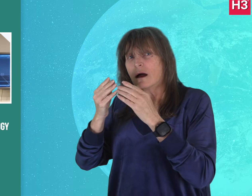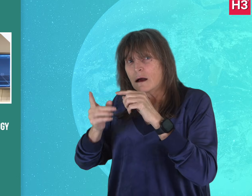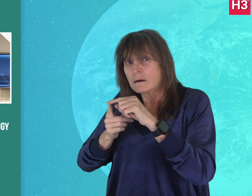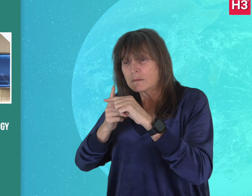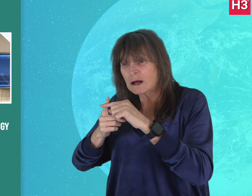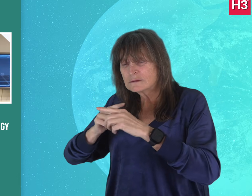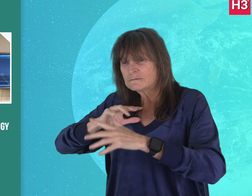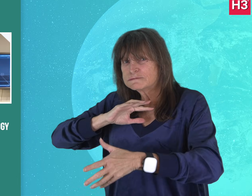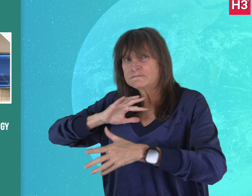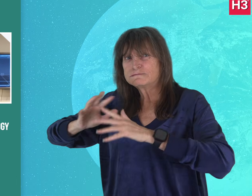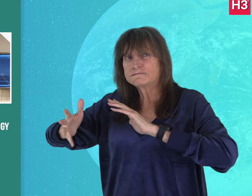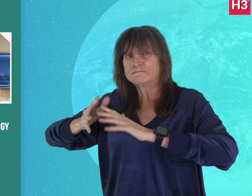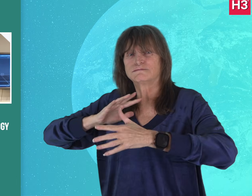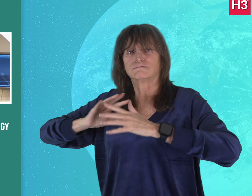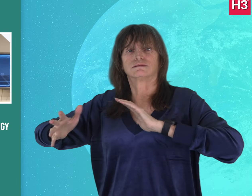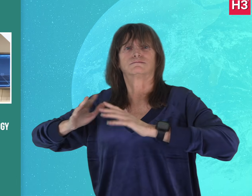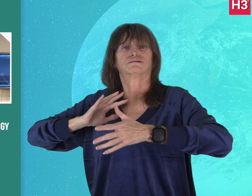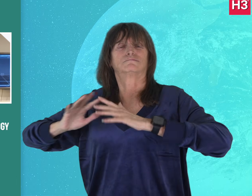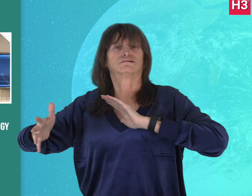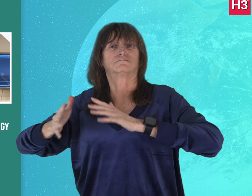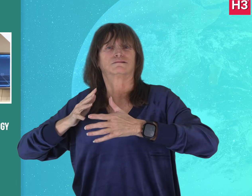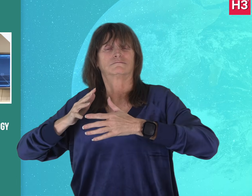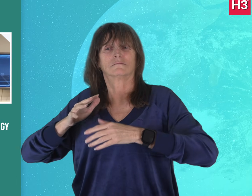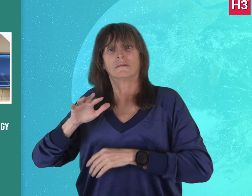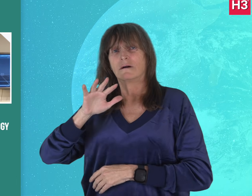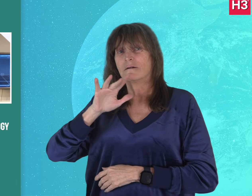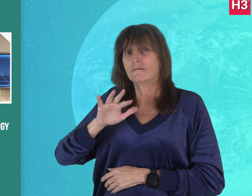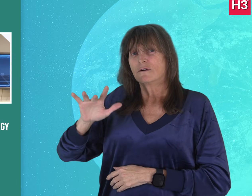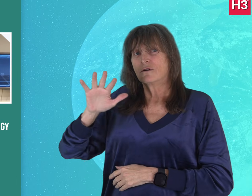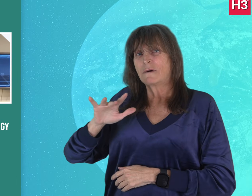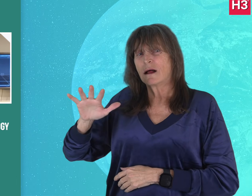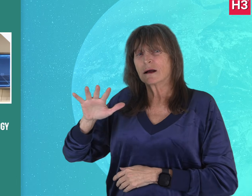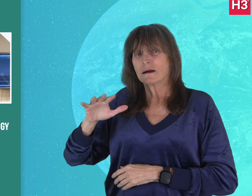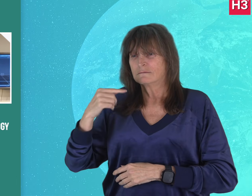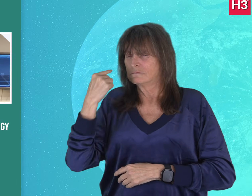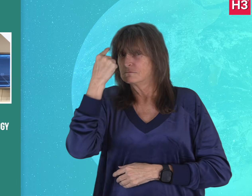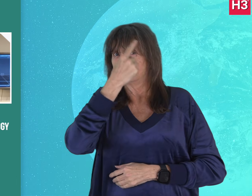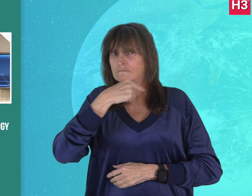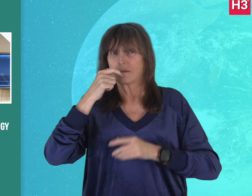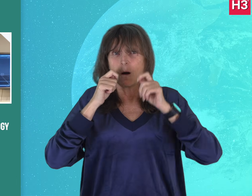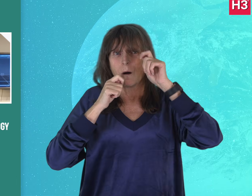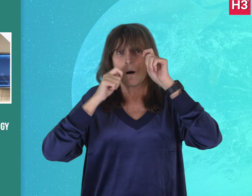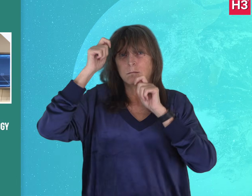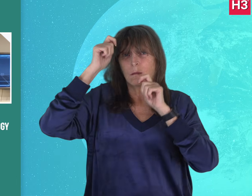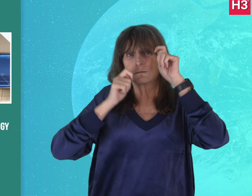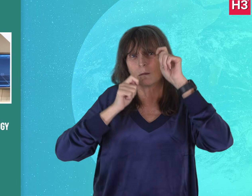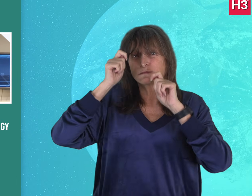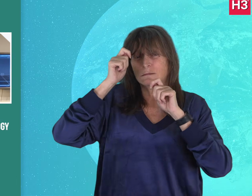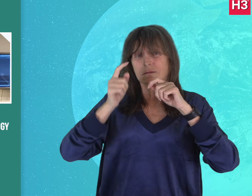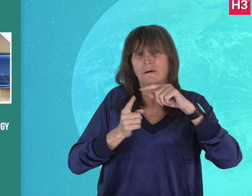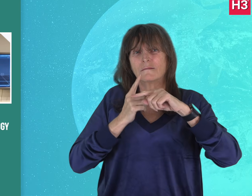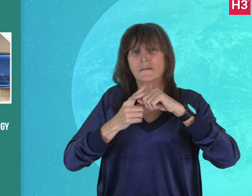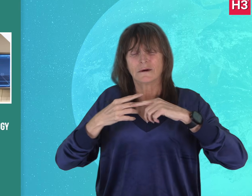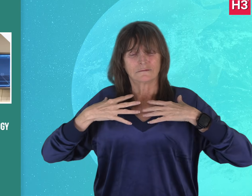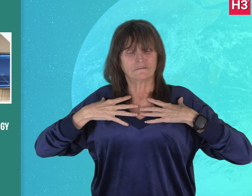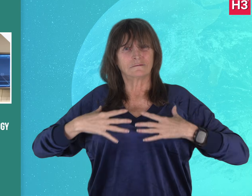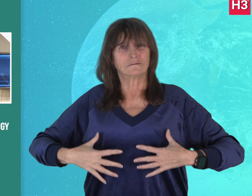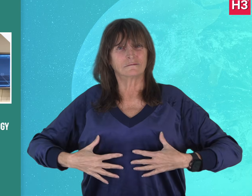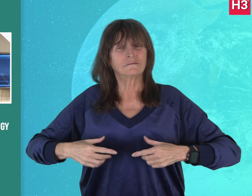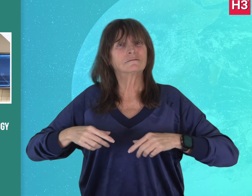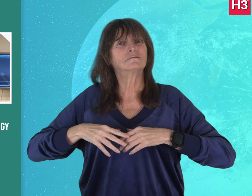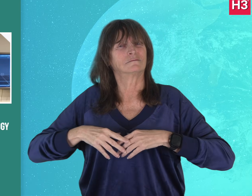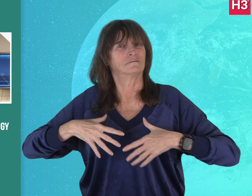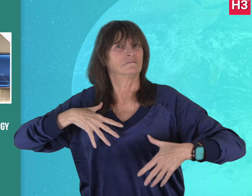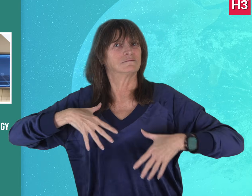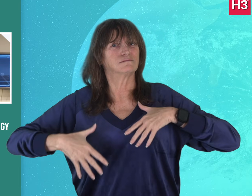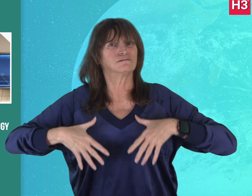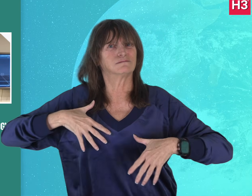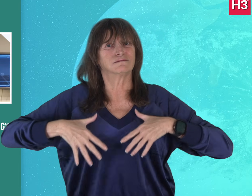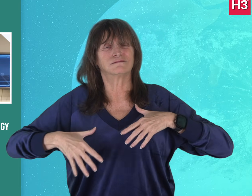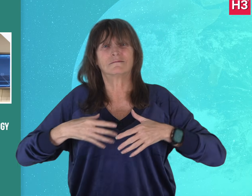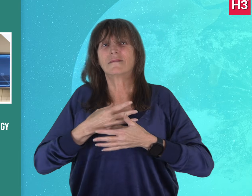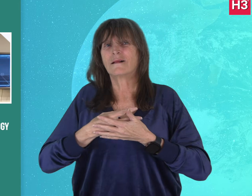fingerspelling, facial expressions, and body language. In the United Kingdom,